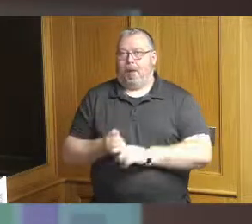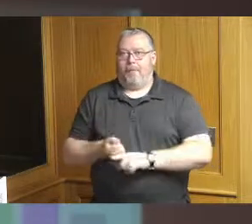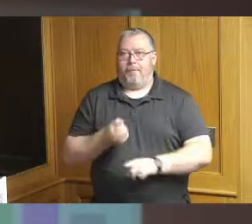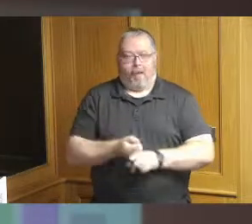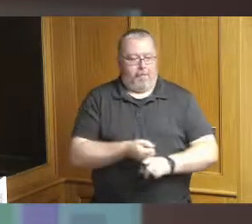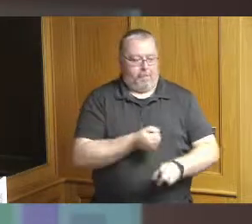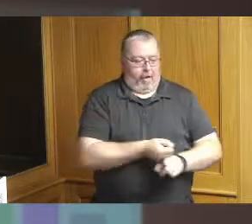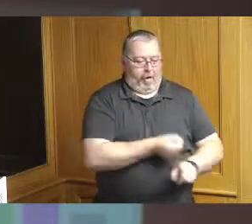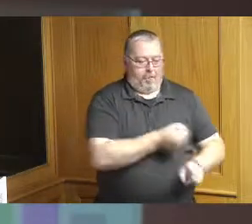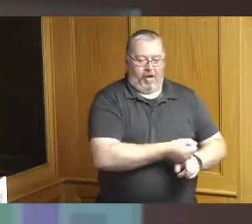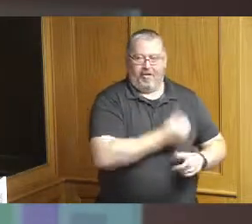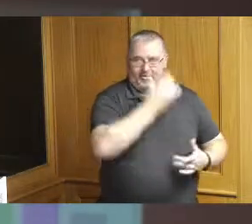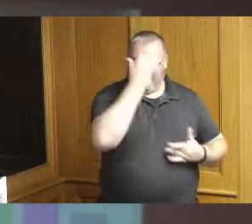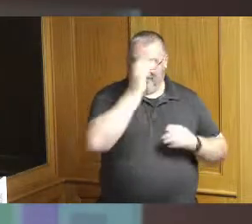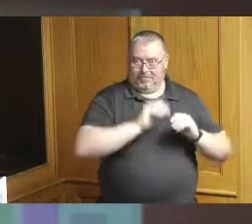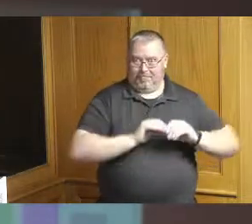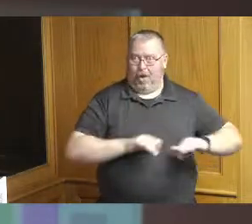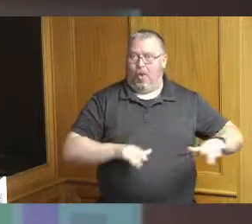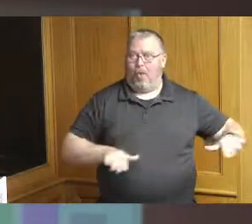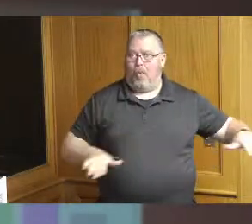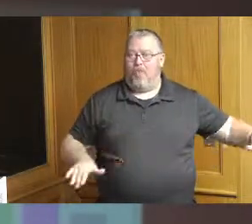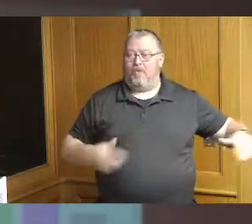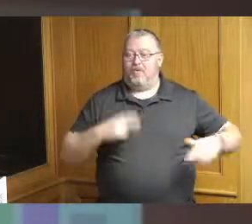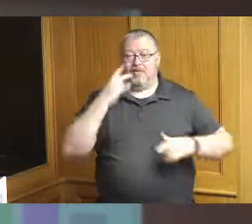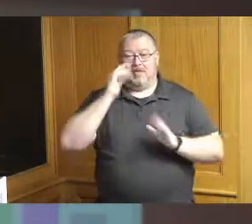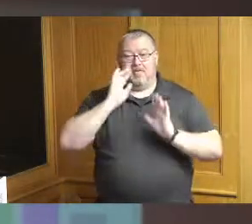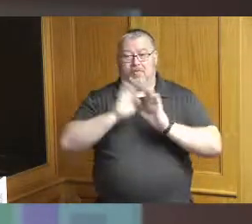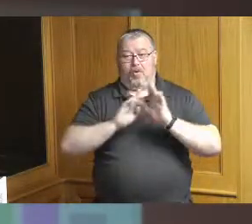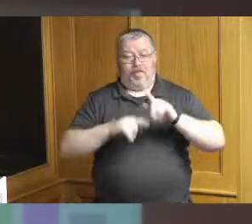on the graph on the left i know it's kind of a busy graph this is from the Ohio Hospital